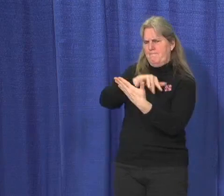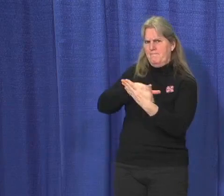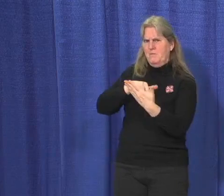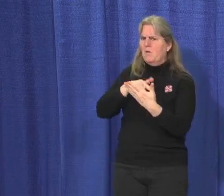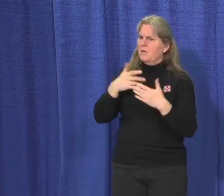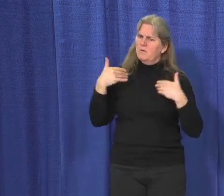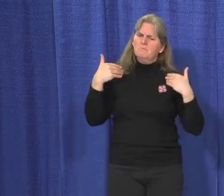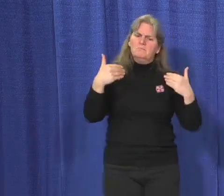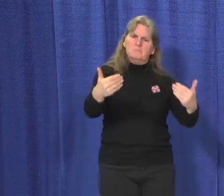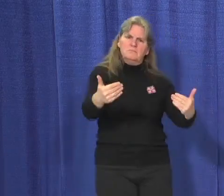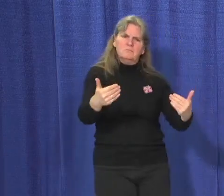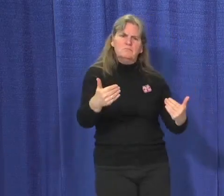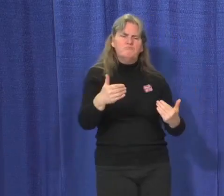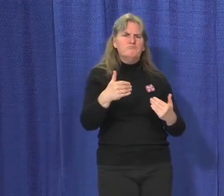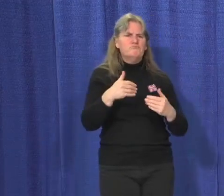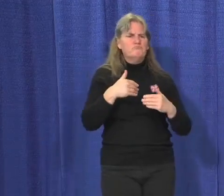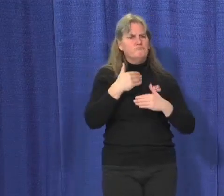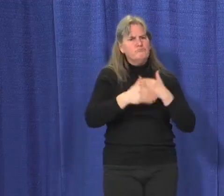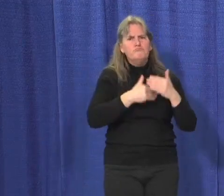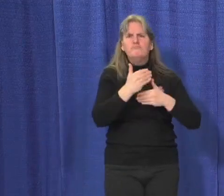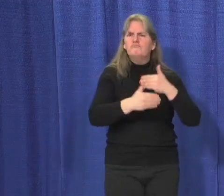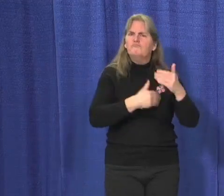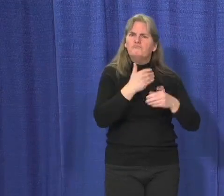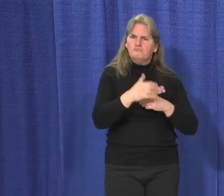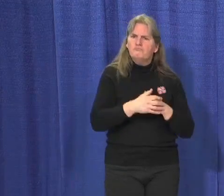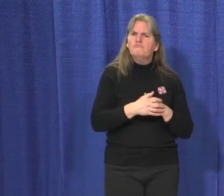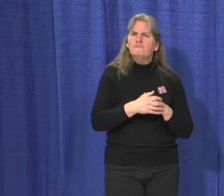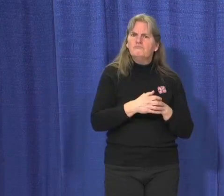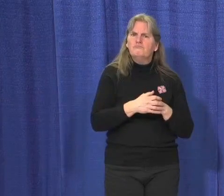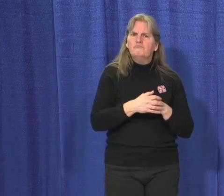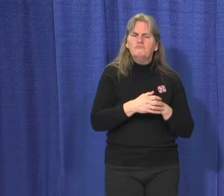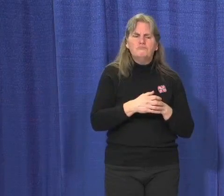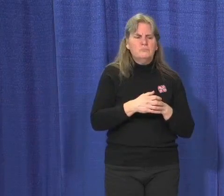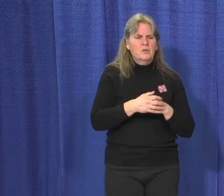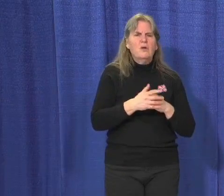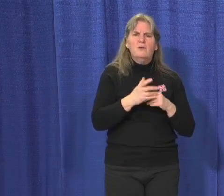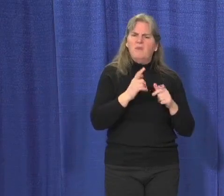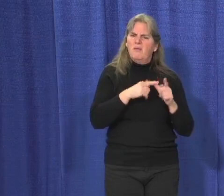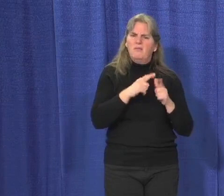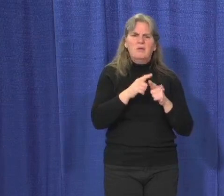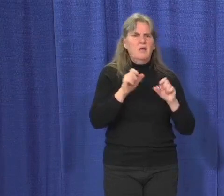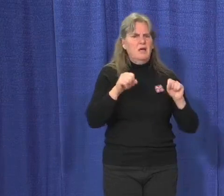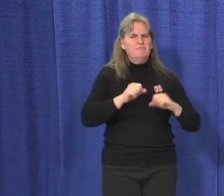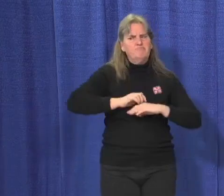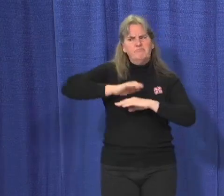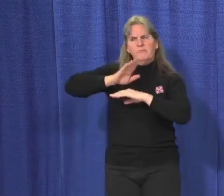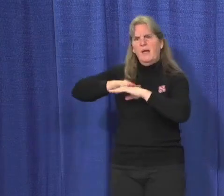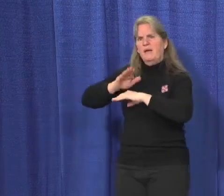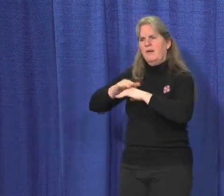be able to robustly advise the